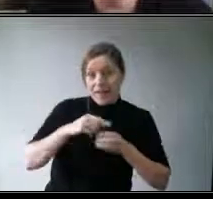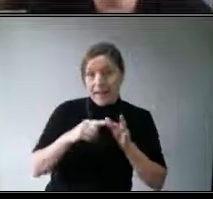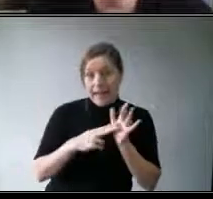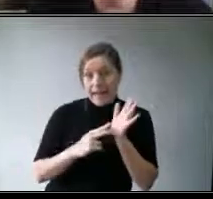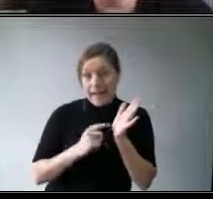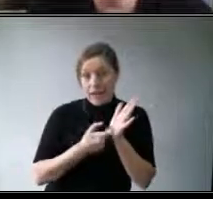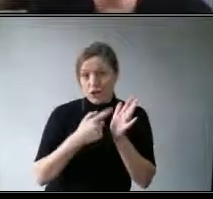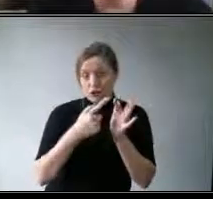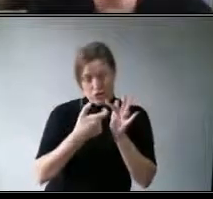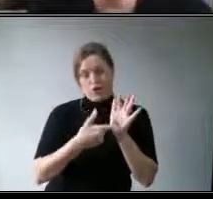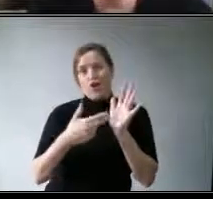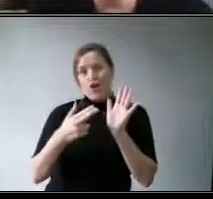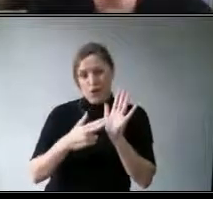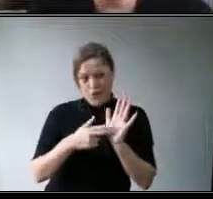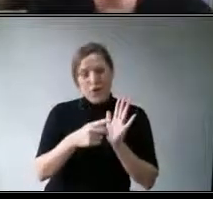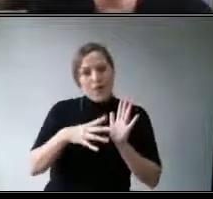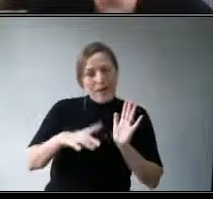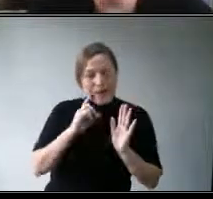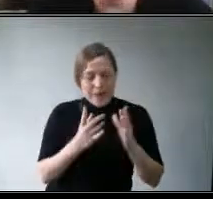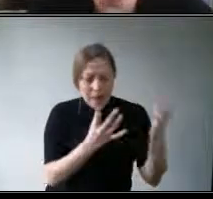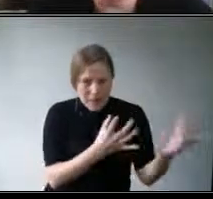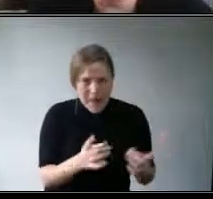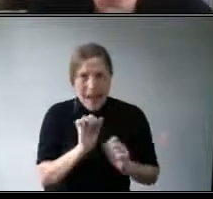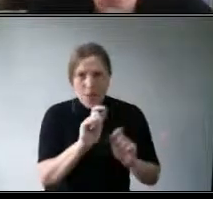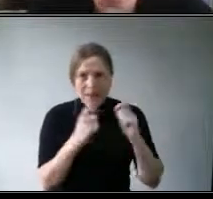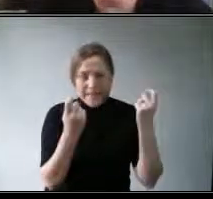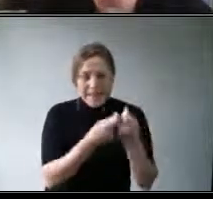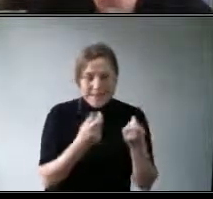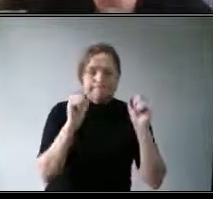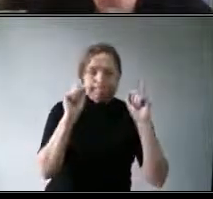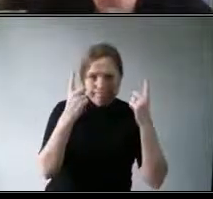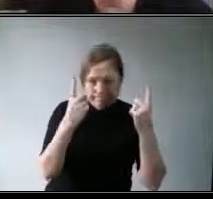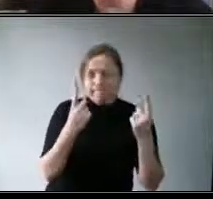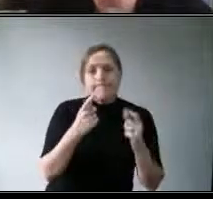so that yeah that um certainly you know if it's with accessible arts you know some kind